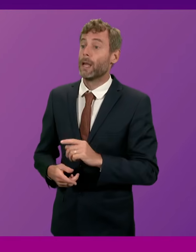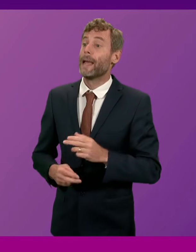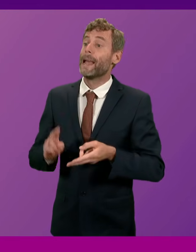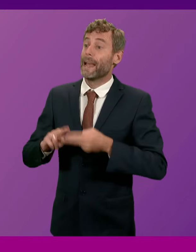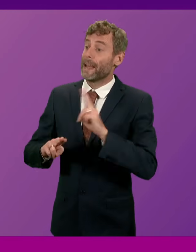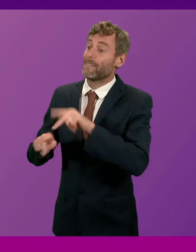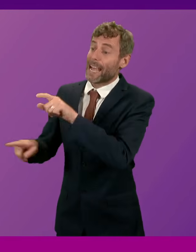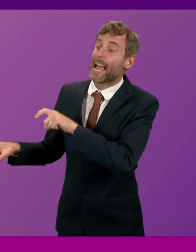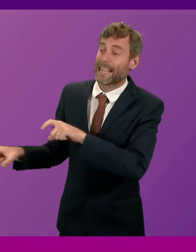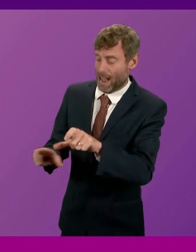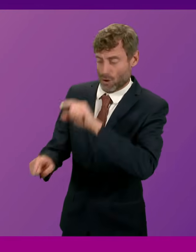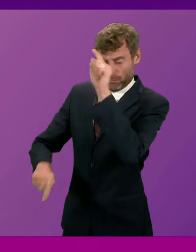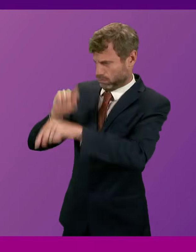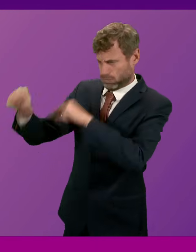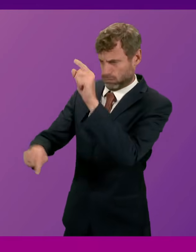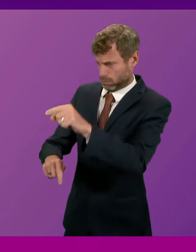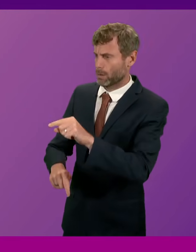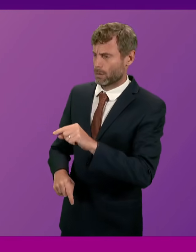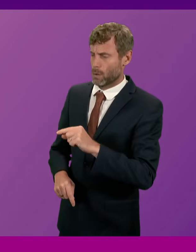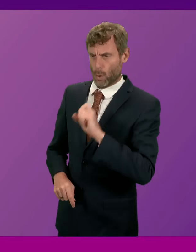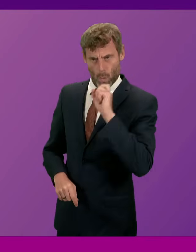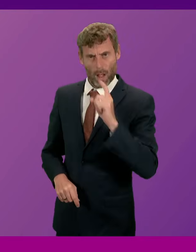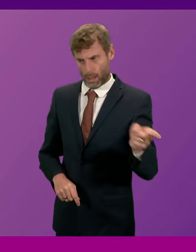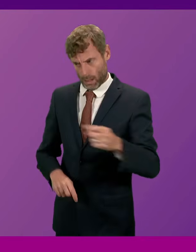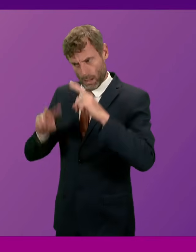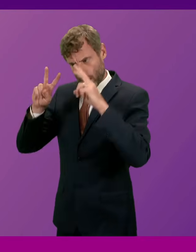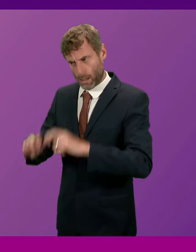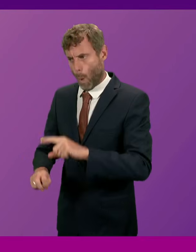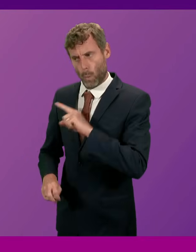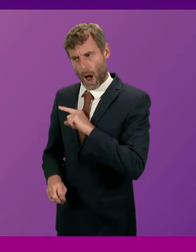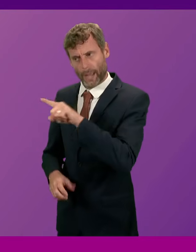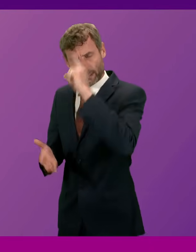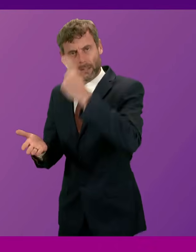disproportionate attack that has been made on Gaza. I would feel happier if that was the case.